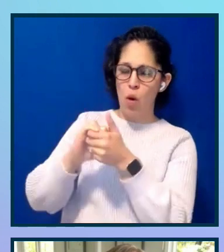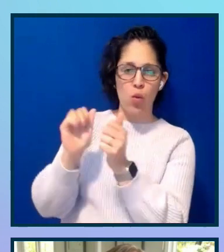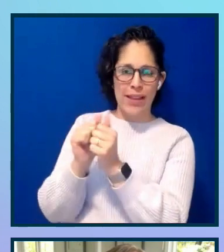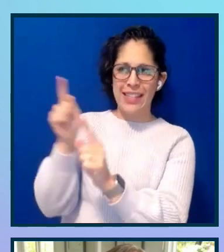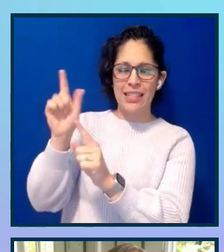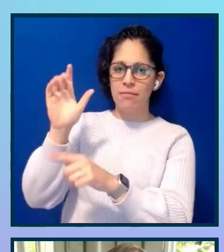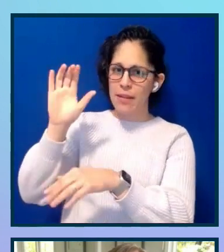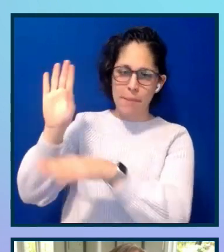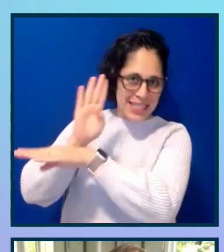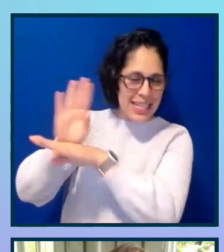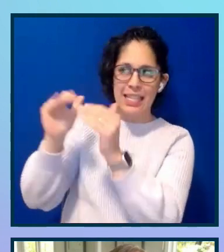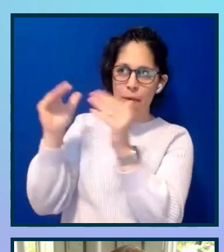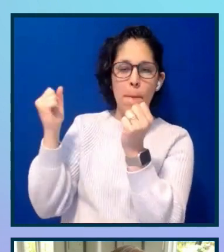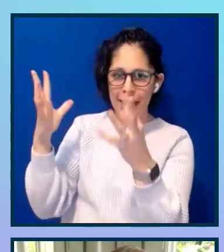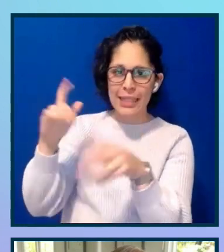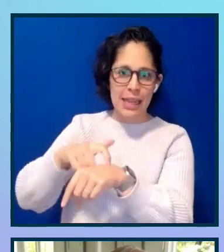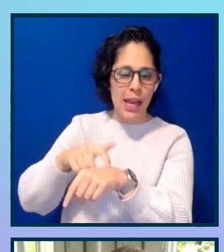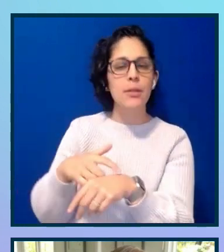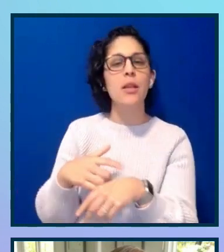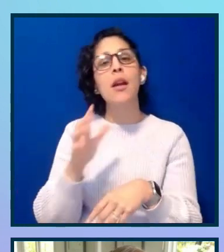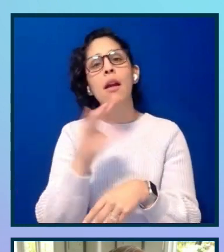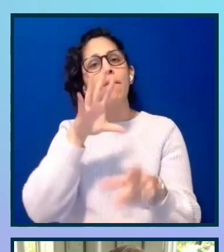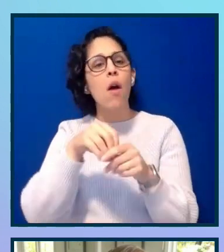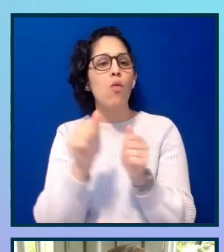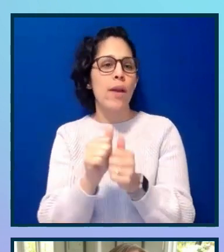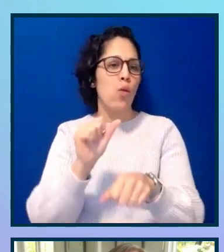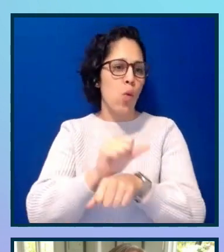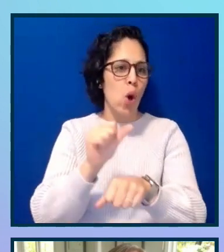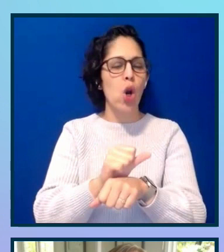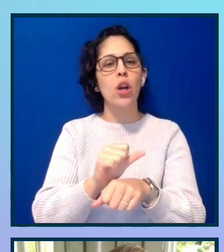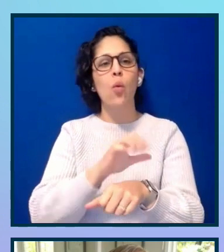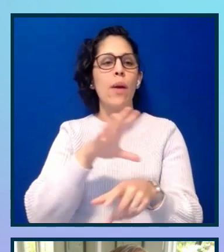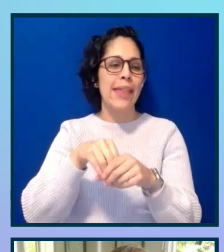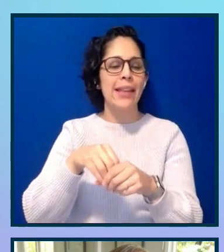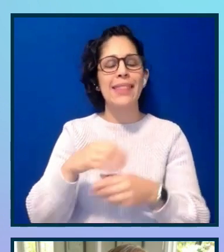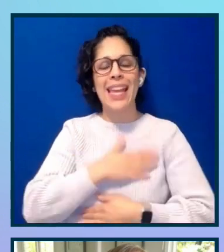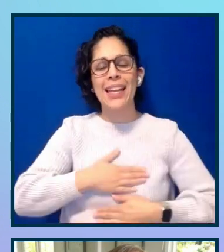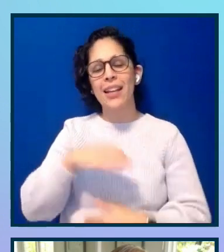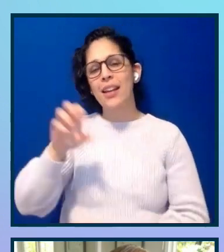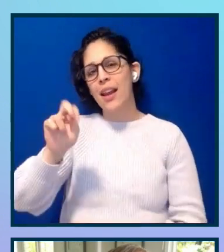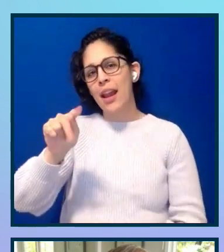and done a lot of work in obviously the entertainment space, but includes research and development,